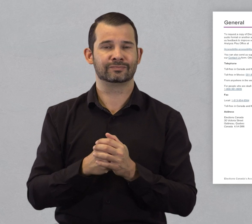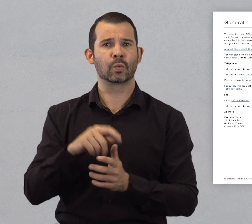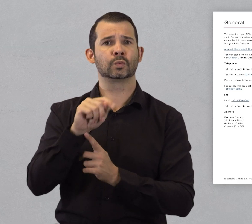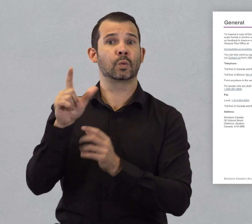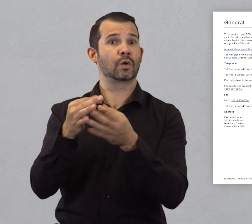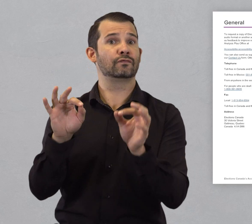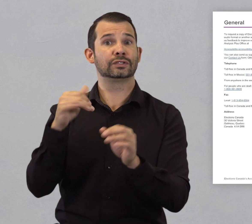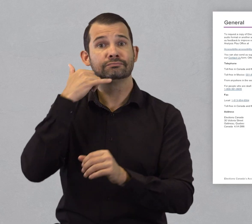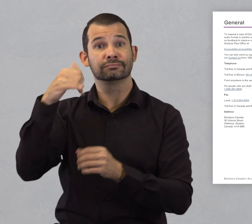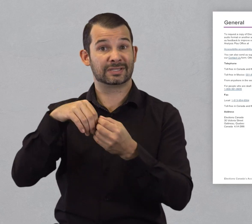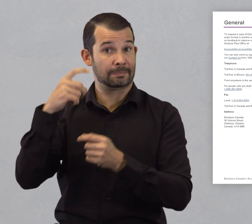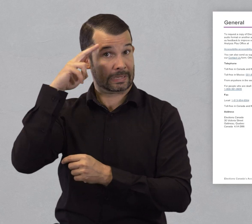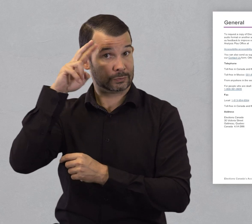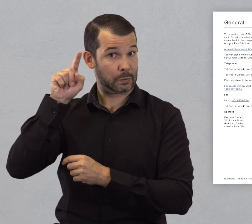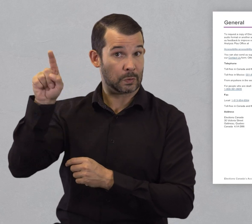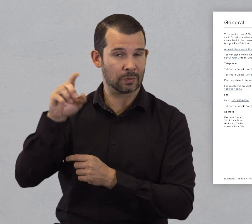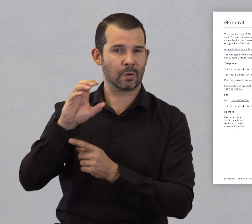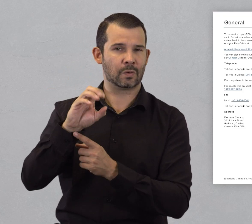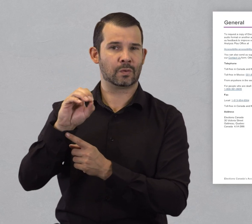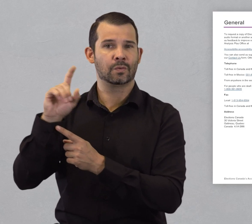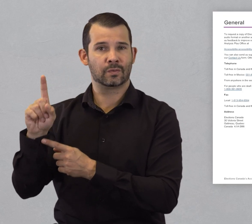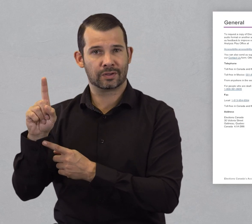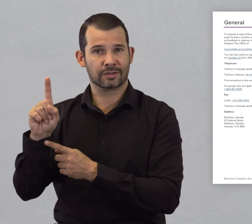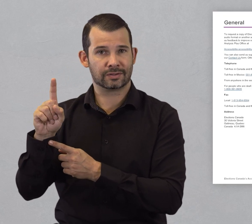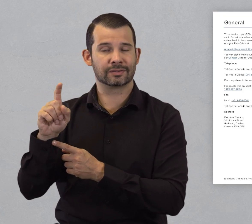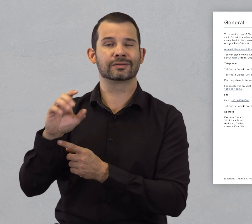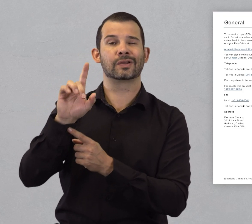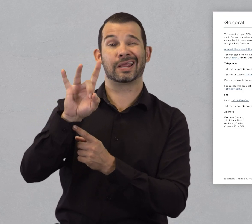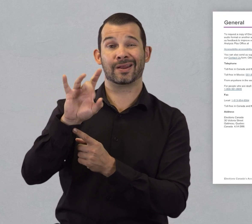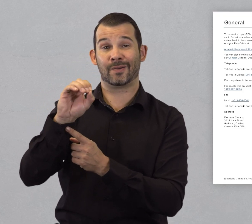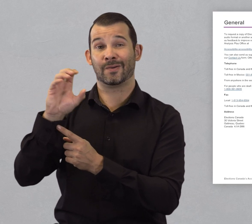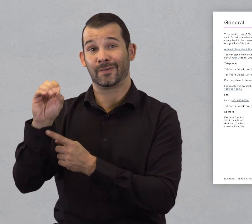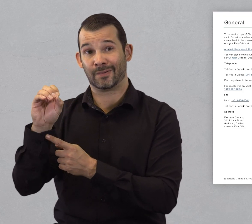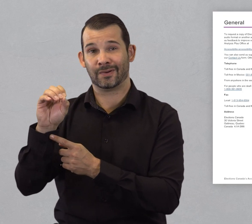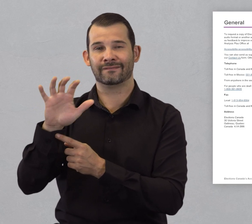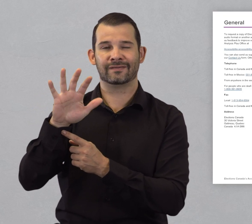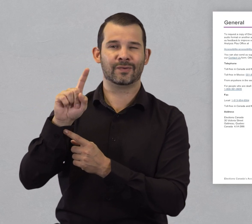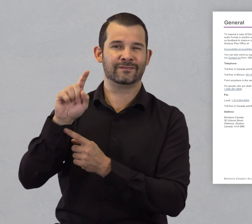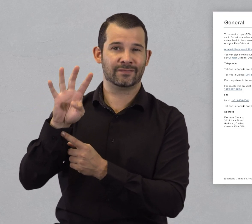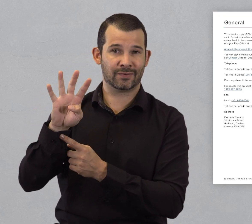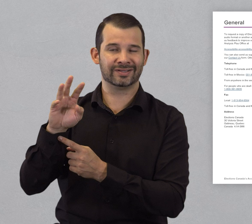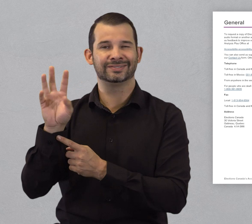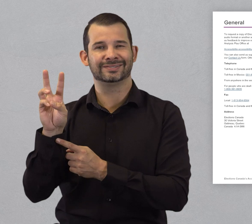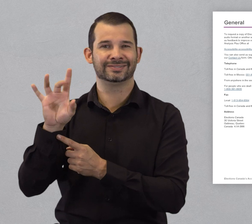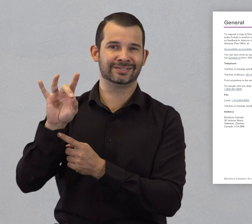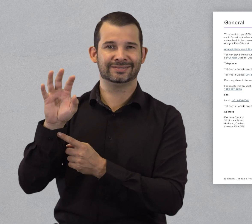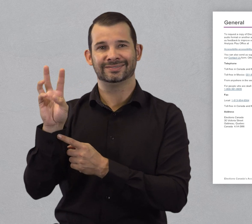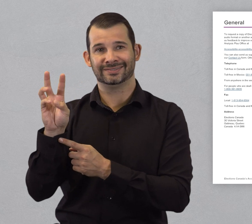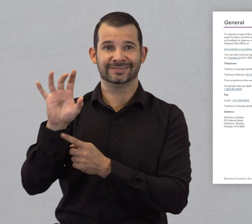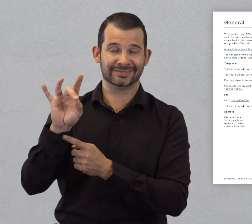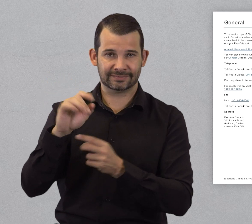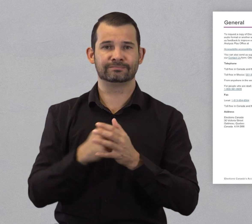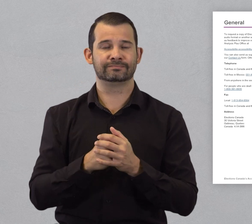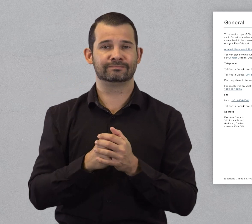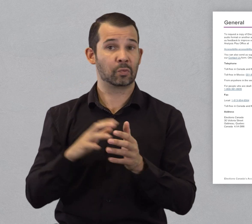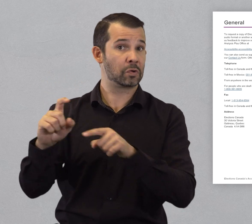Toll-free in Mexico: 001-800-514-6868